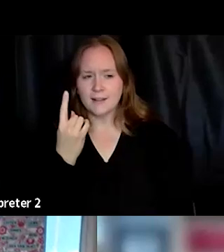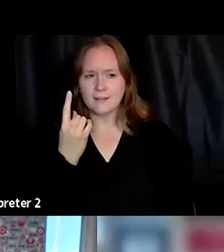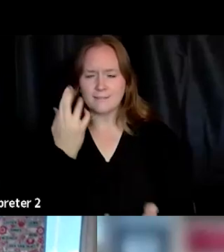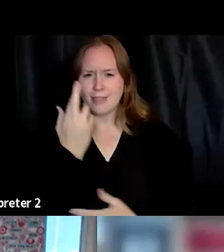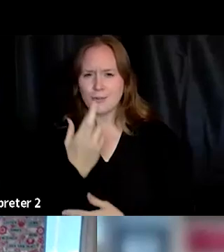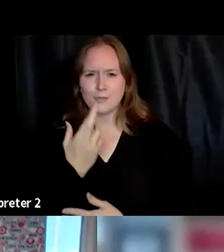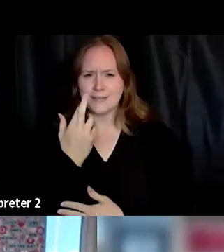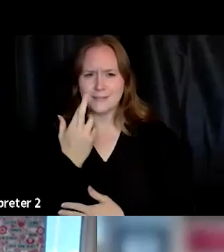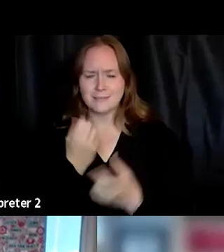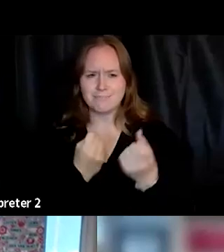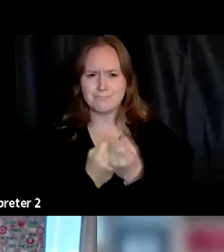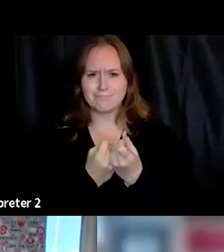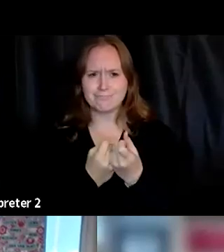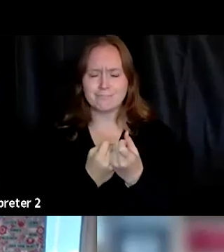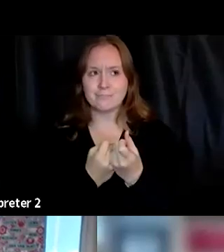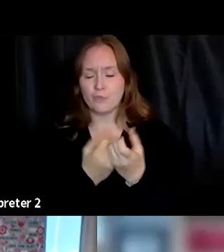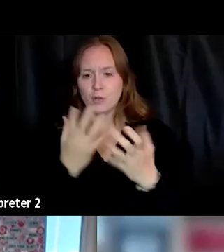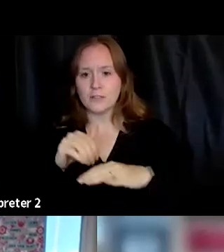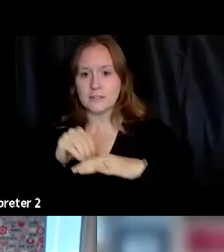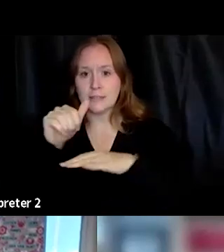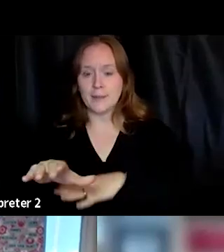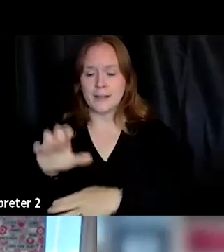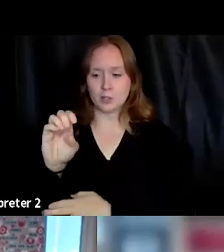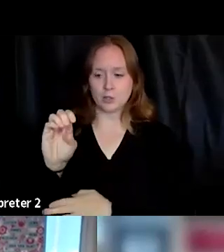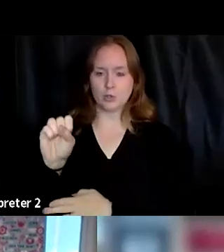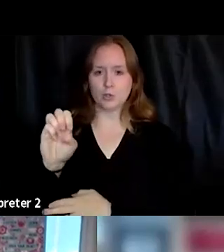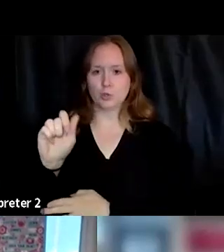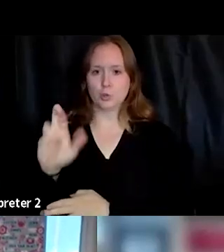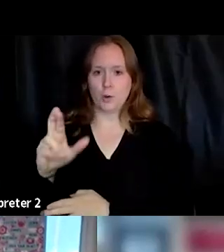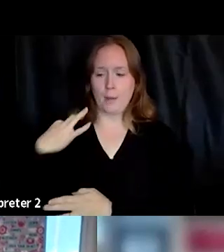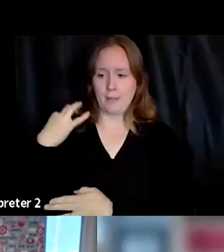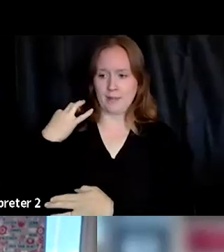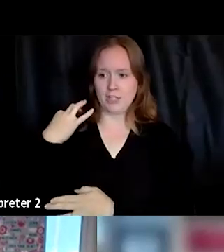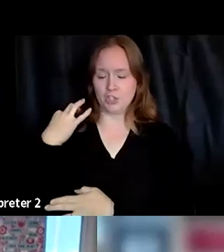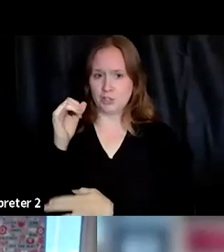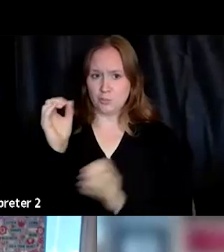for submitting a SOAR application without an MSR. An application is not SOAR